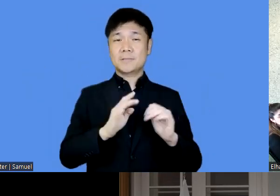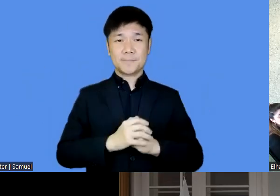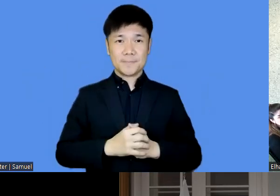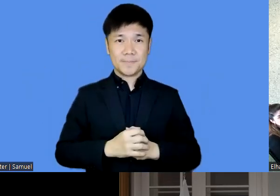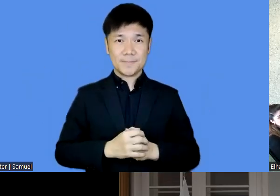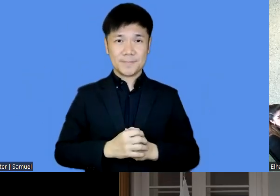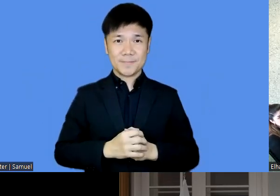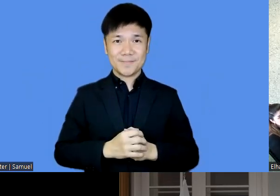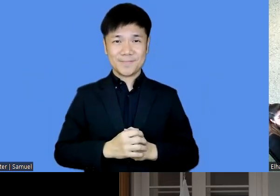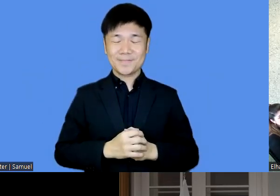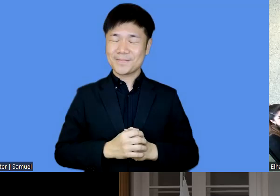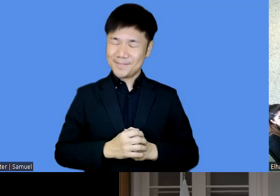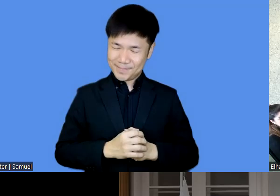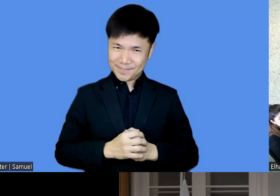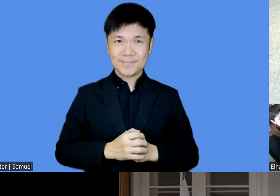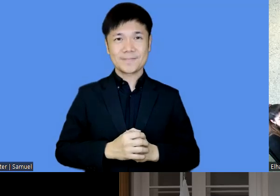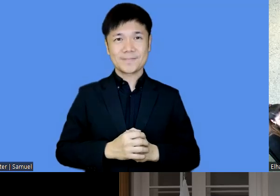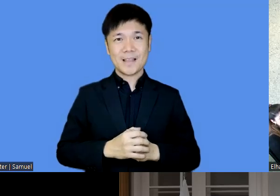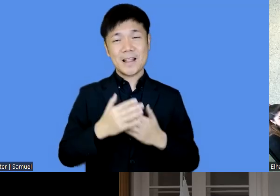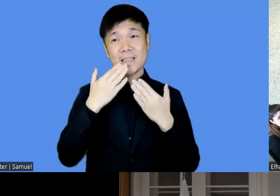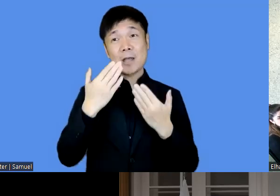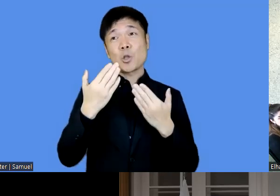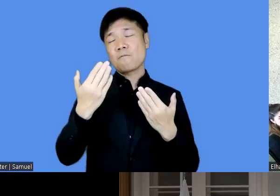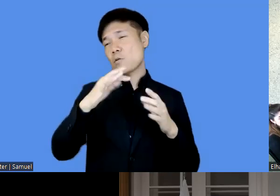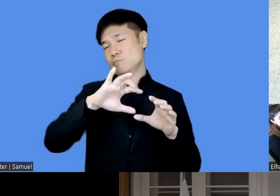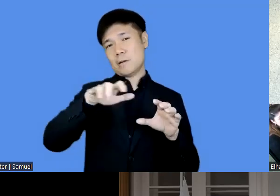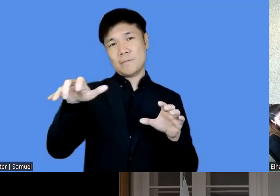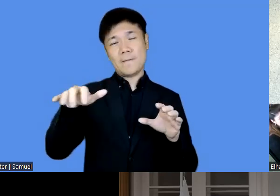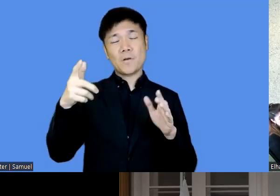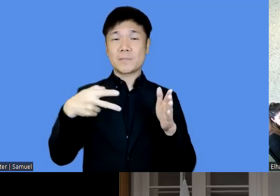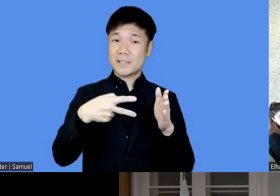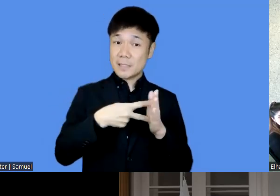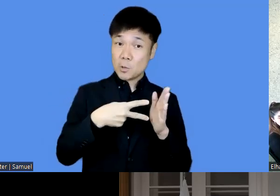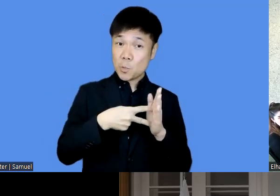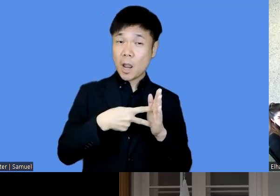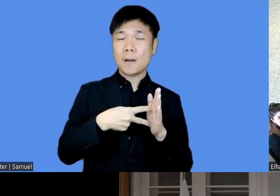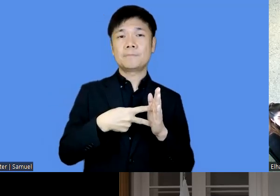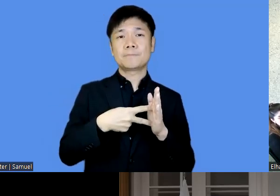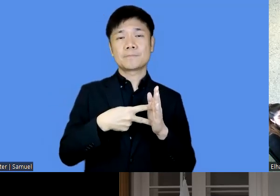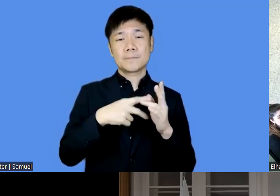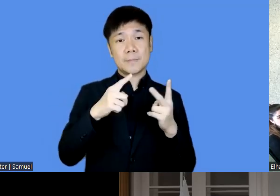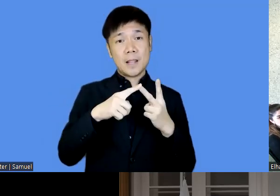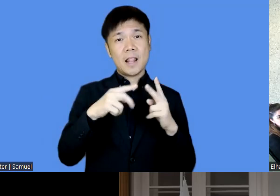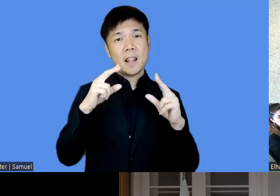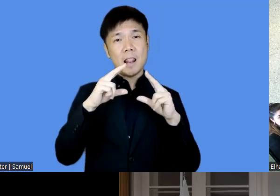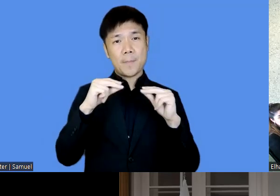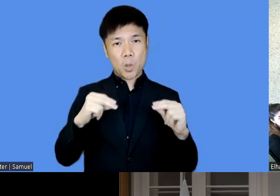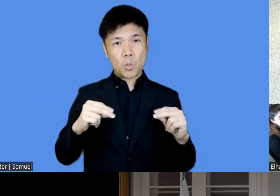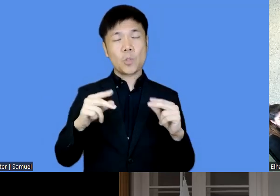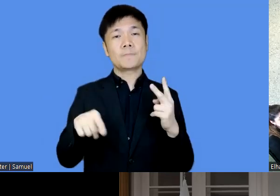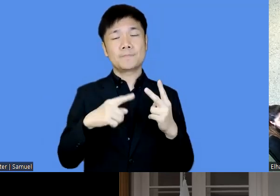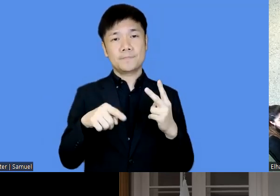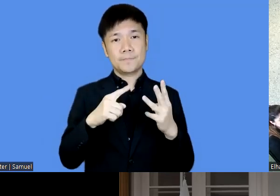Especially colleagues from overseas, from Syria, Nawaz from Lebanon and Armelle from